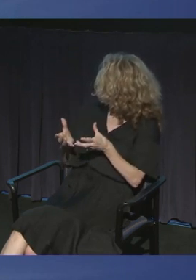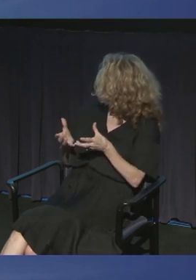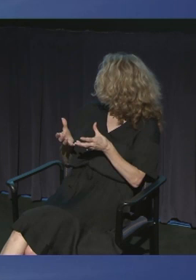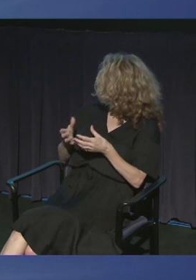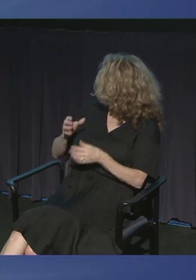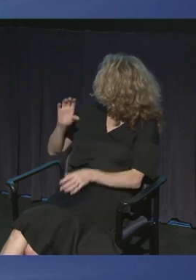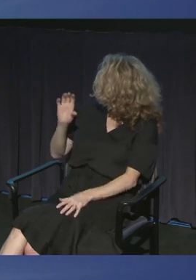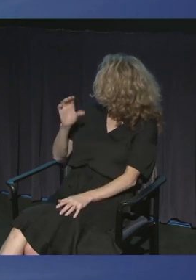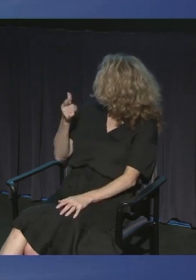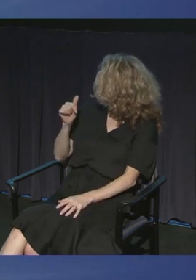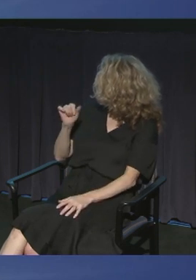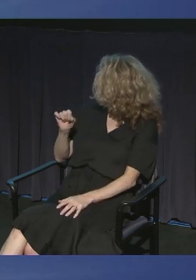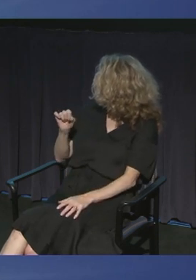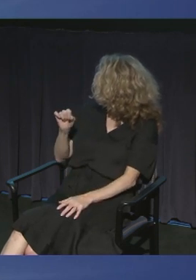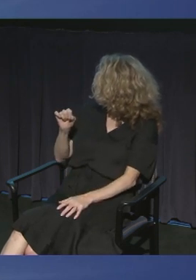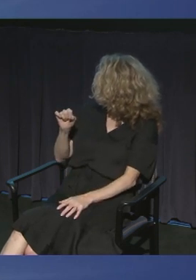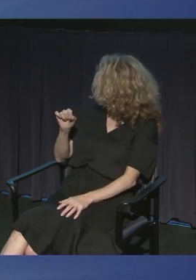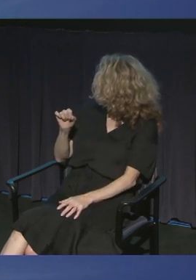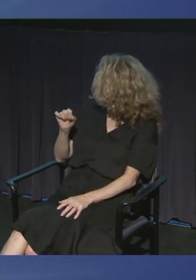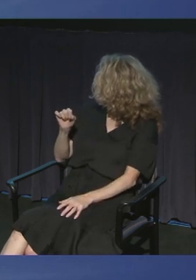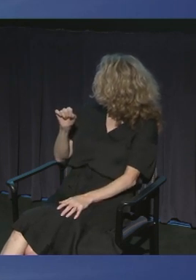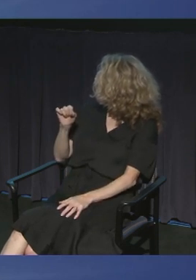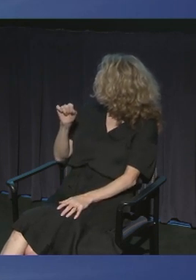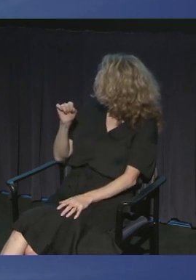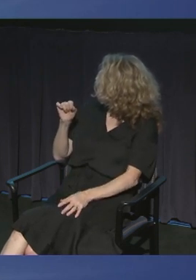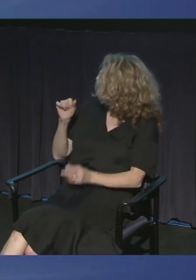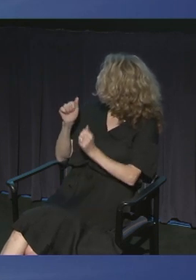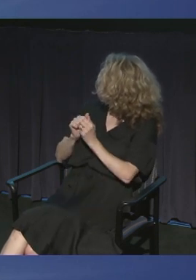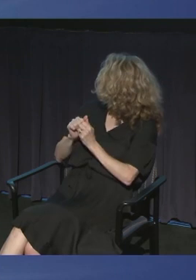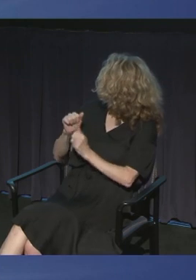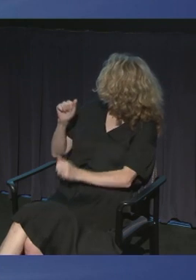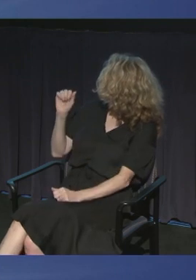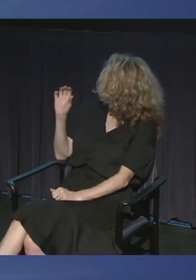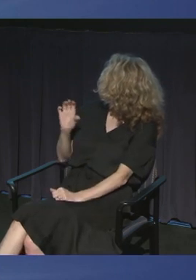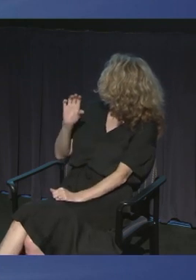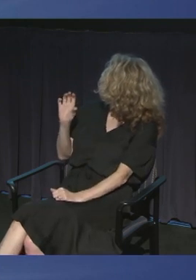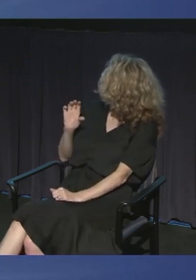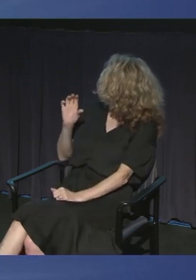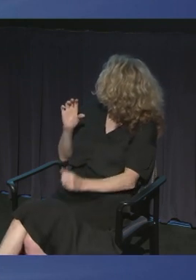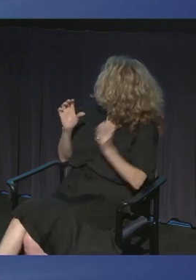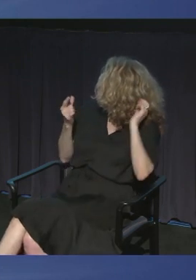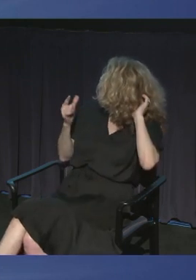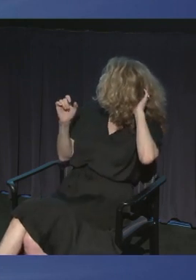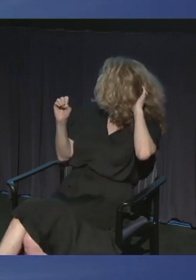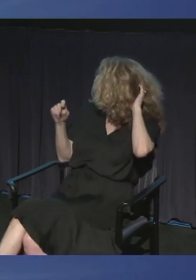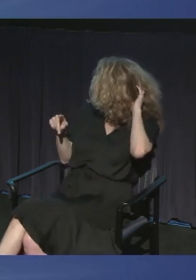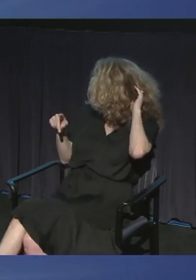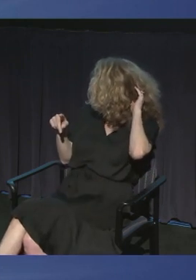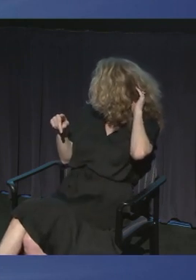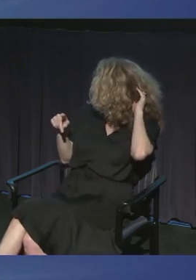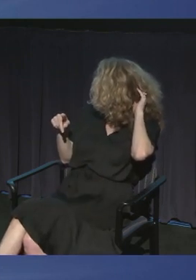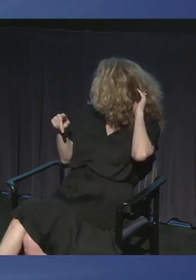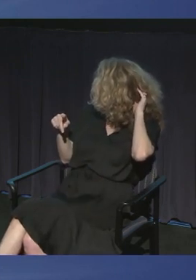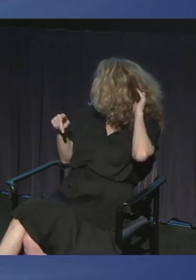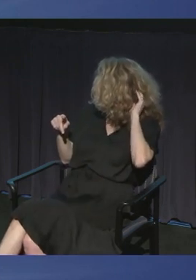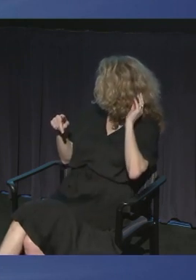COMPLEX WITH C-CAMP A TETRAMER.